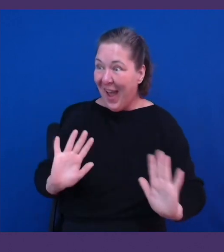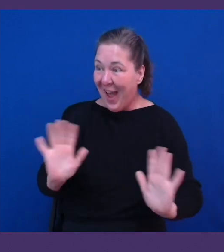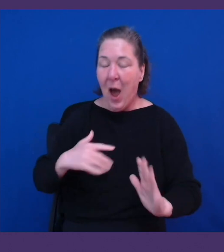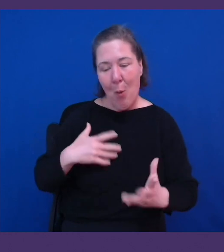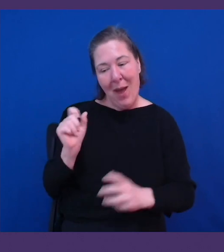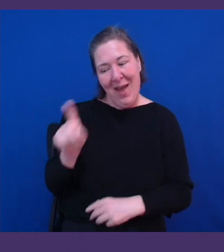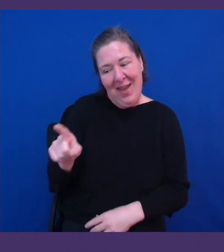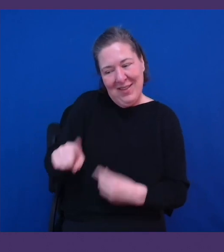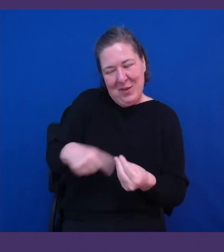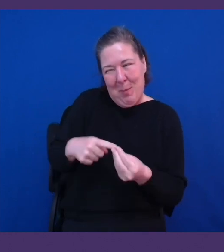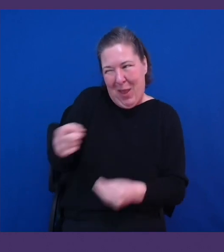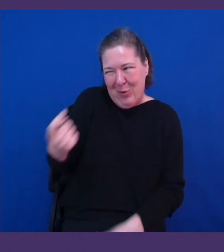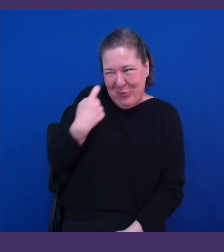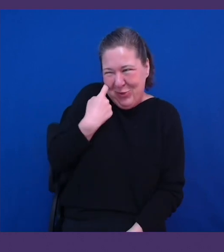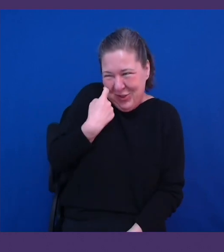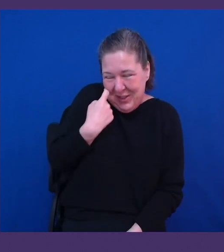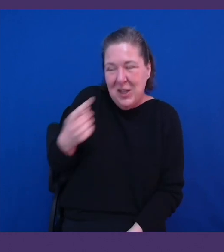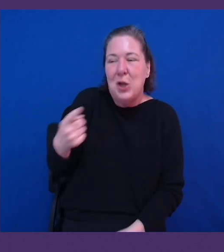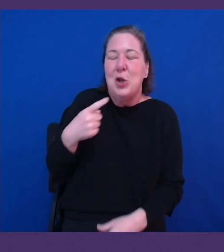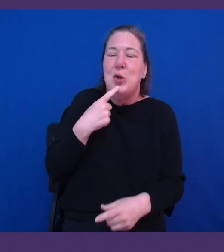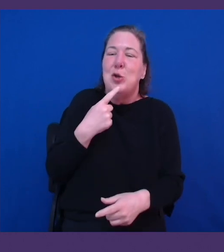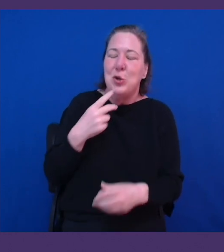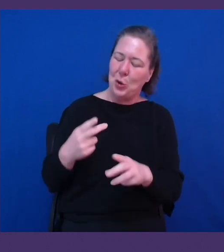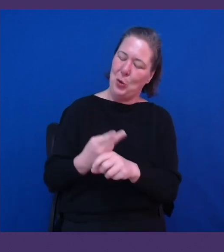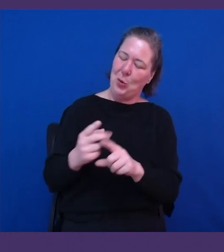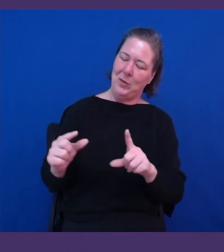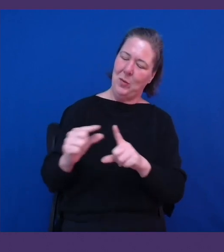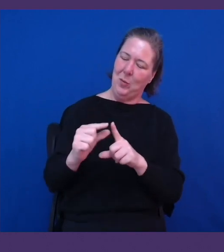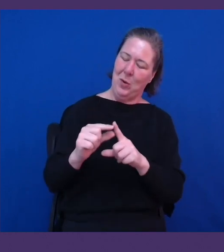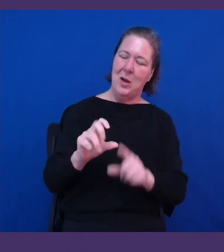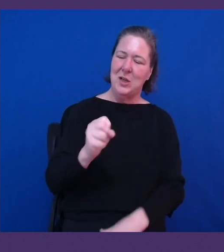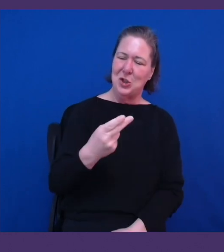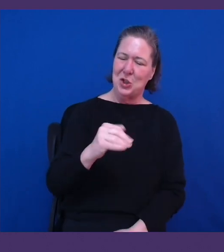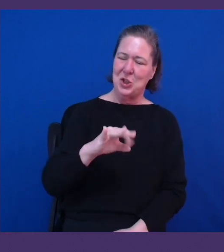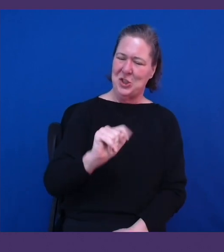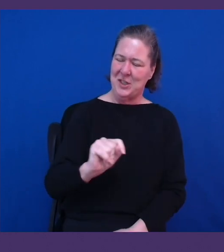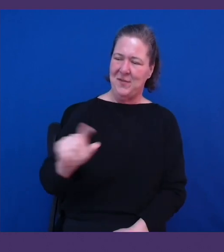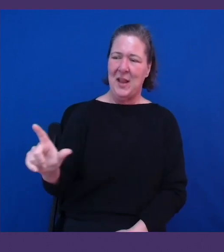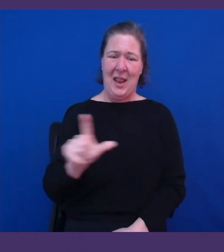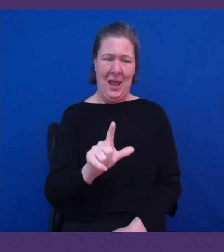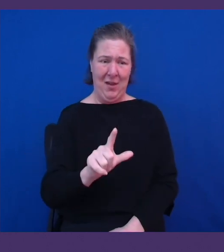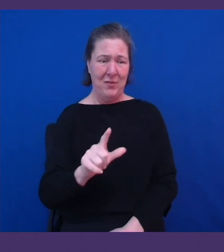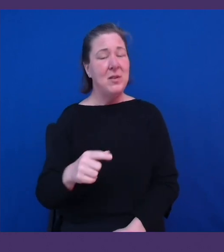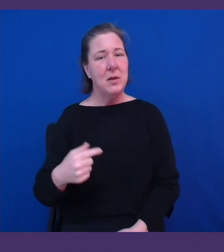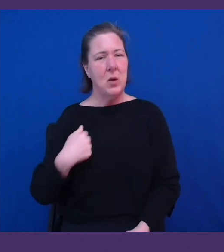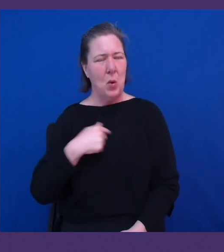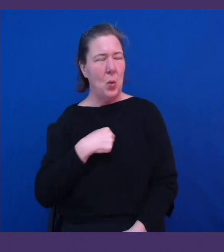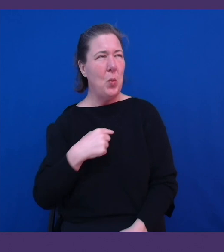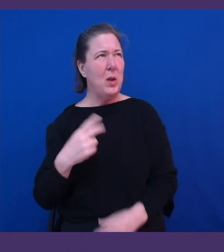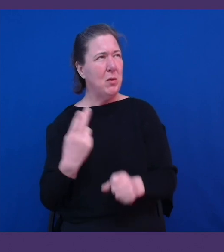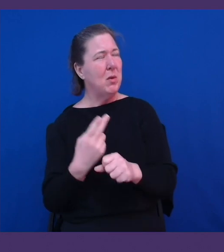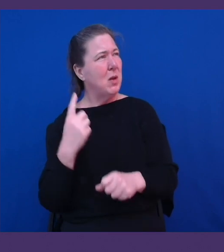You just used the term "shift left." So, we hear that a lot in the development world especially around accessibility.